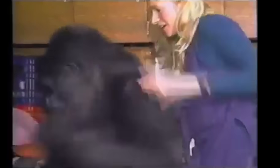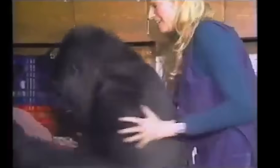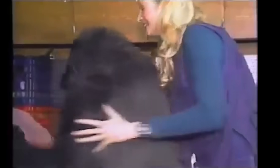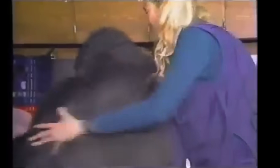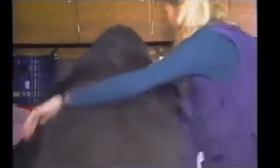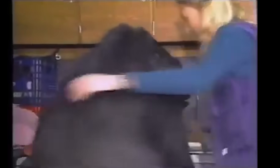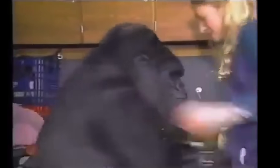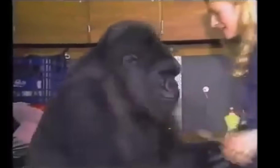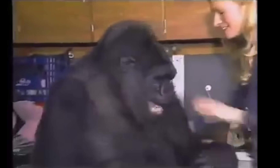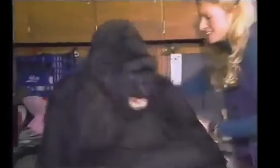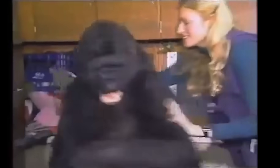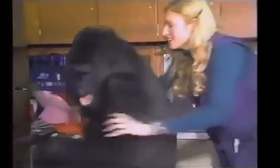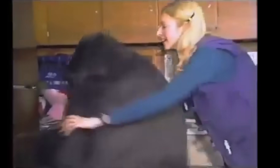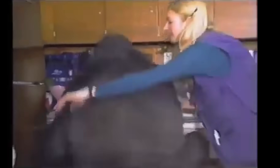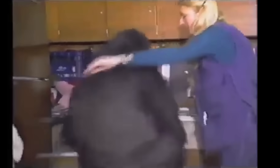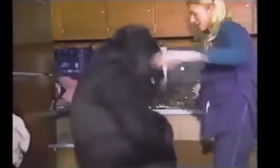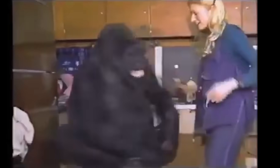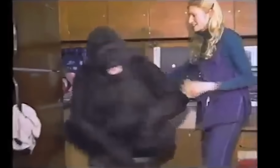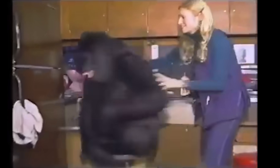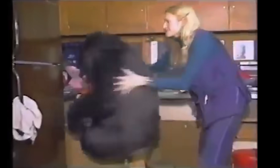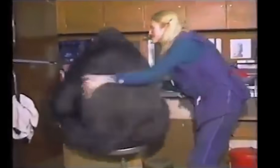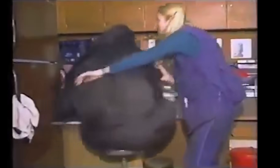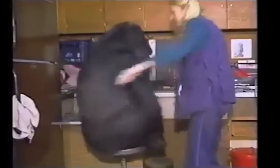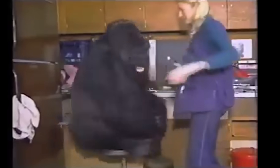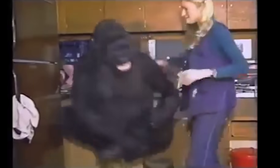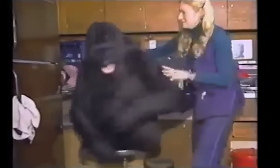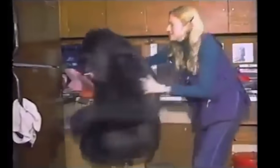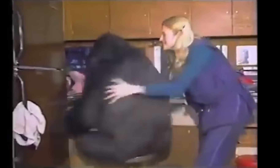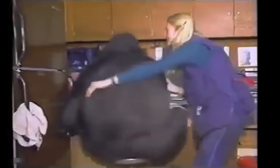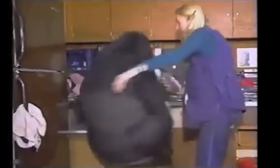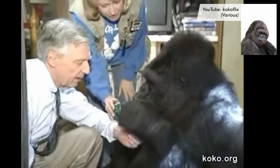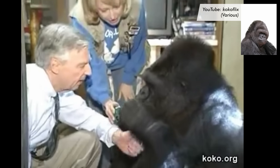One of the few clips actually released by Paterson and Koko will involve things like this.